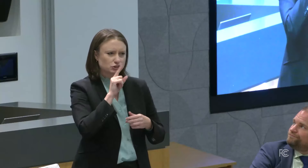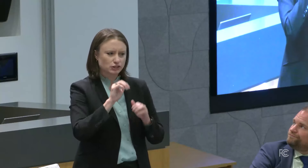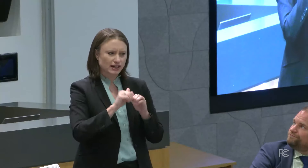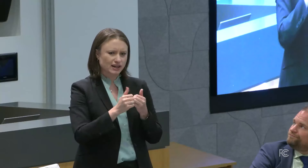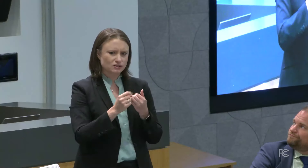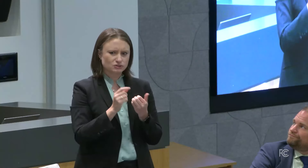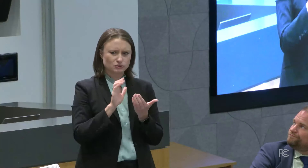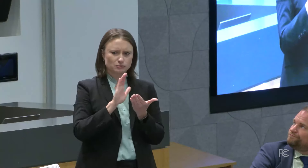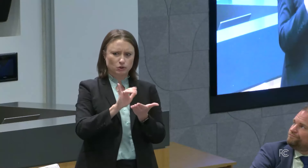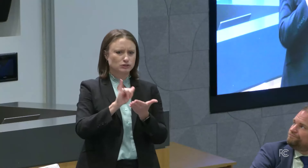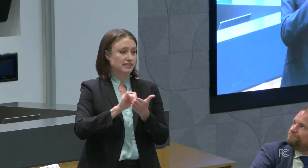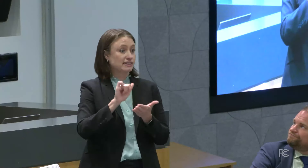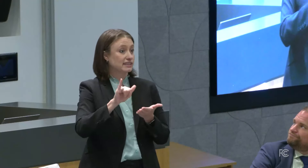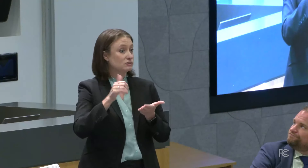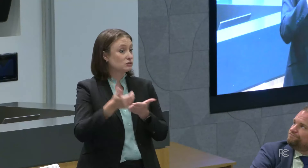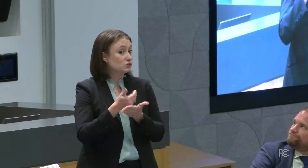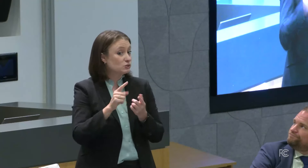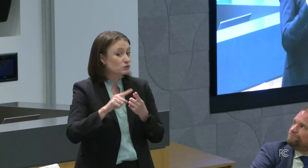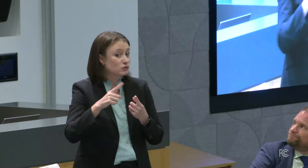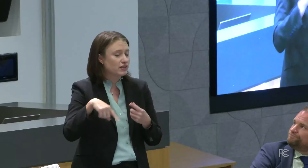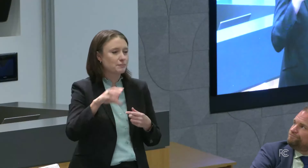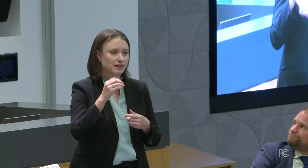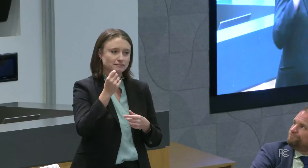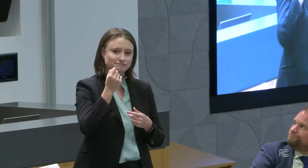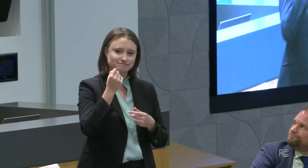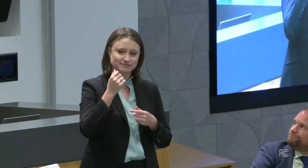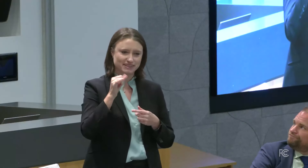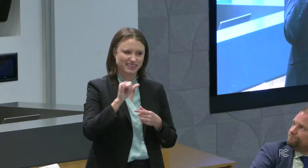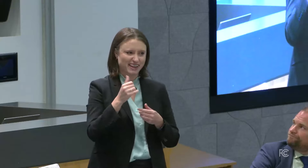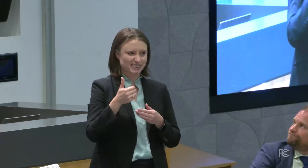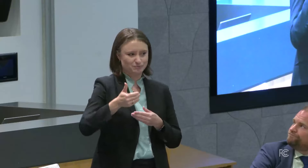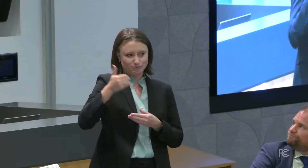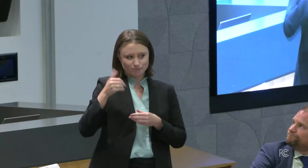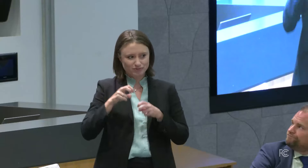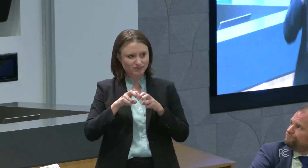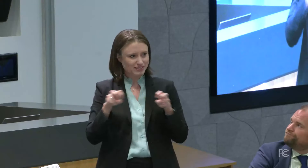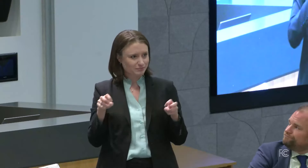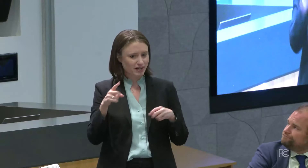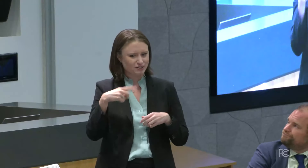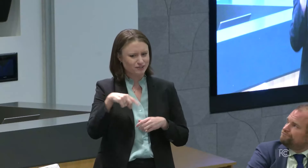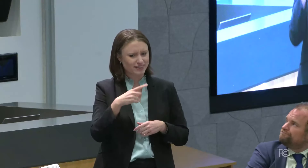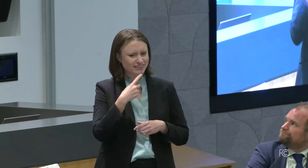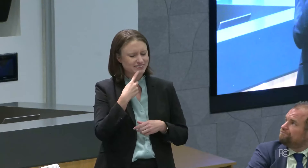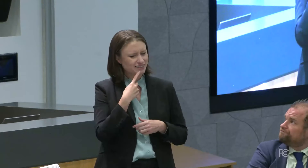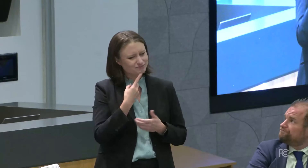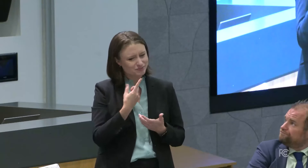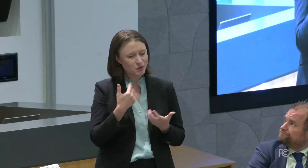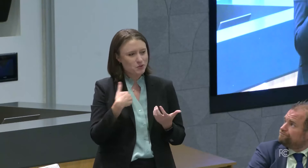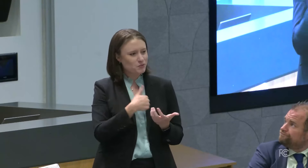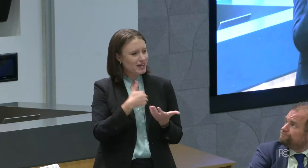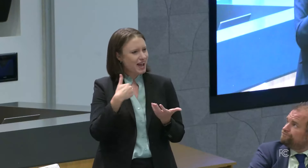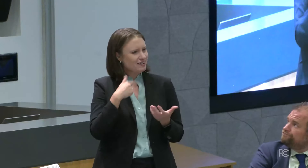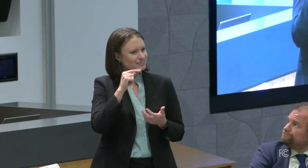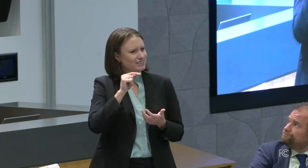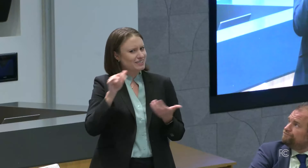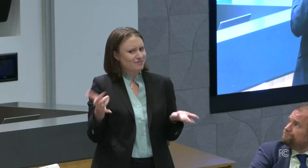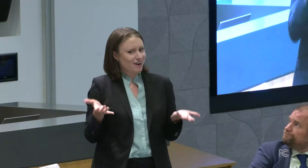CALLING AS A PART OF THE